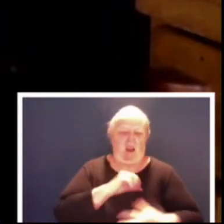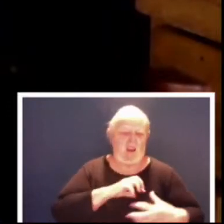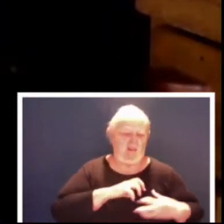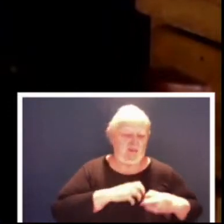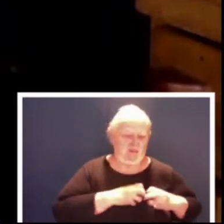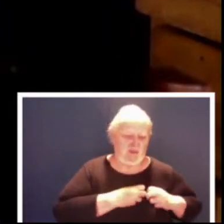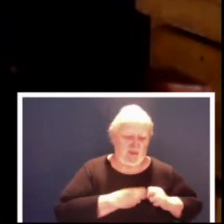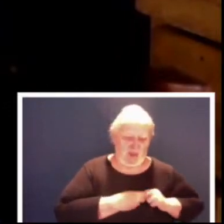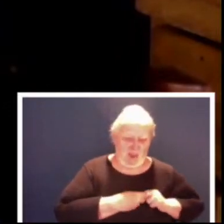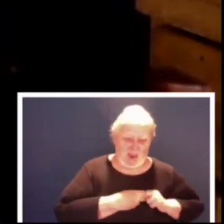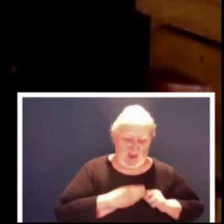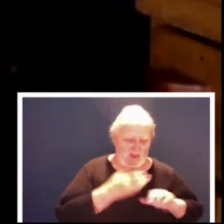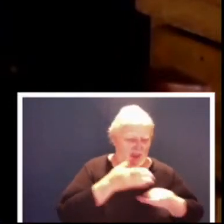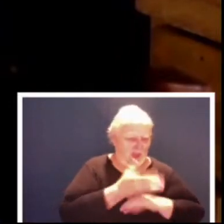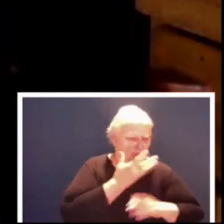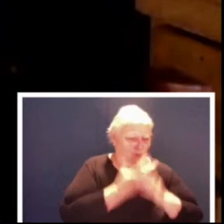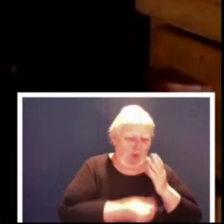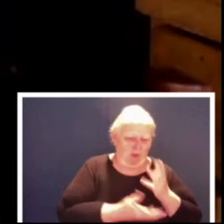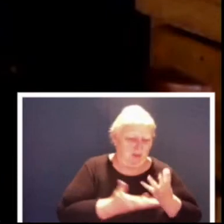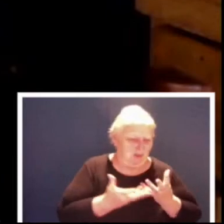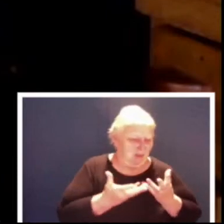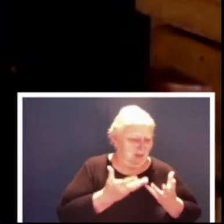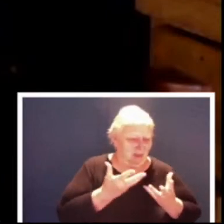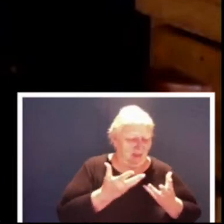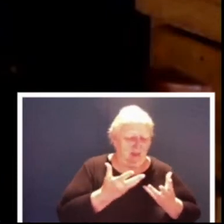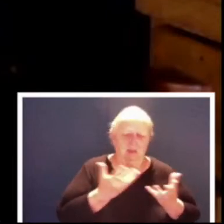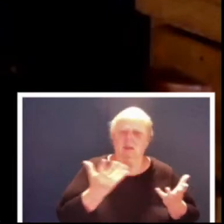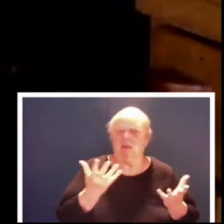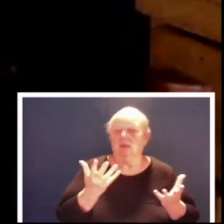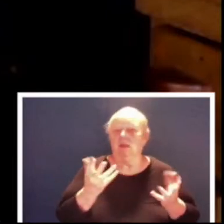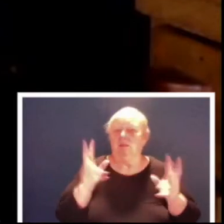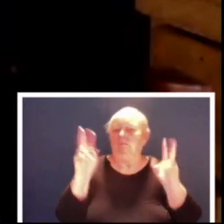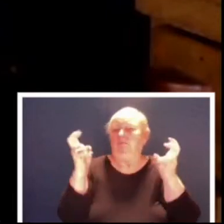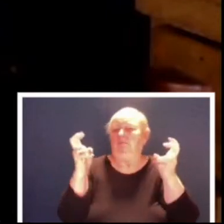Or, I don't wanna say it's weird. People are gonna feel what they feel, but,